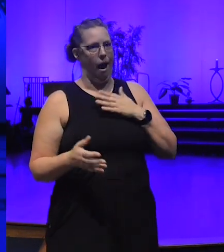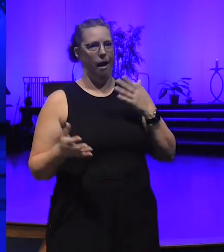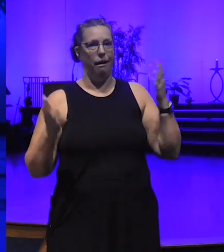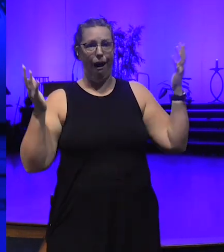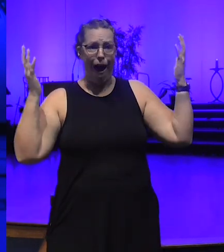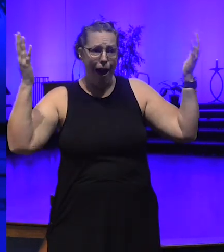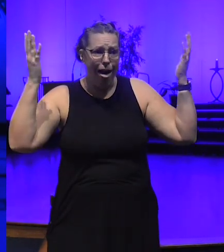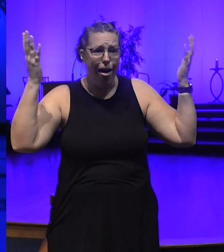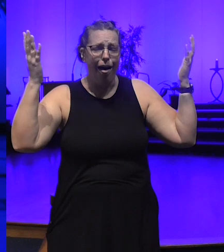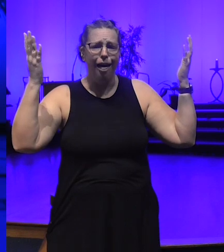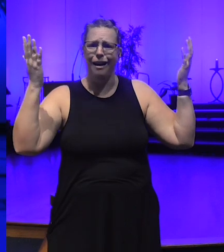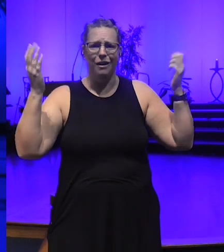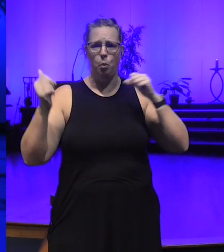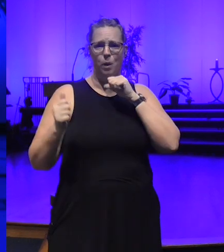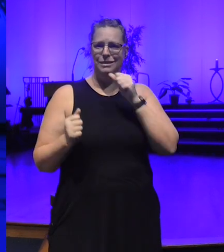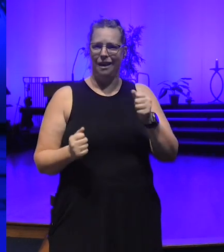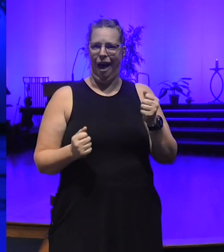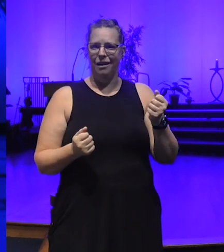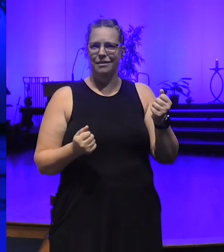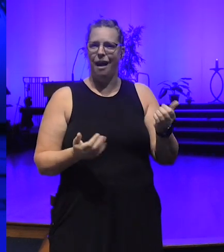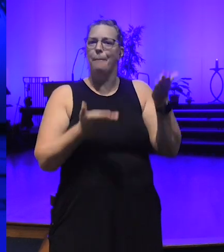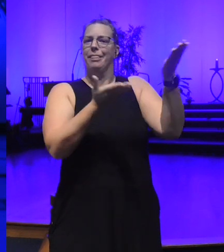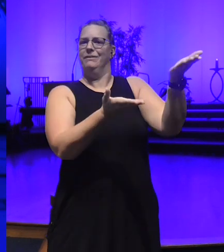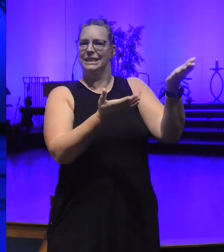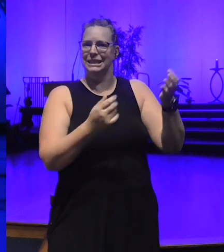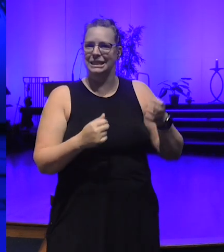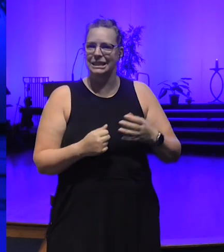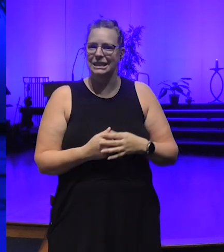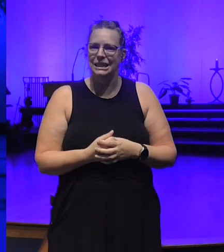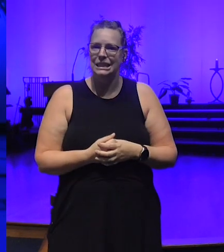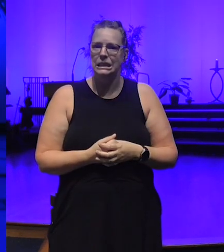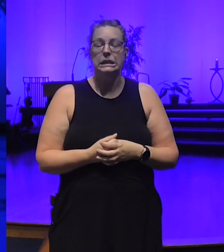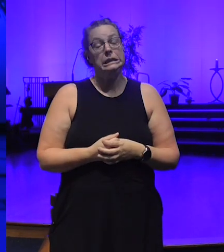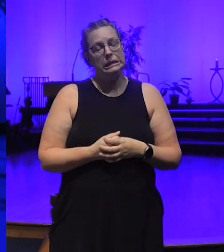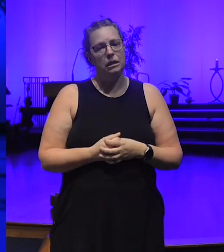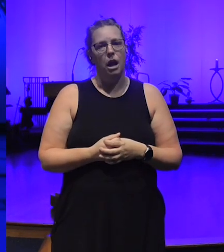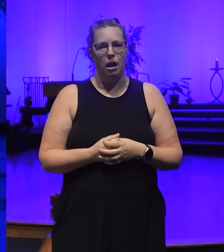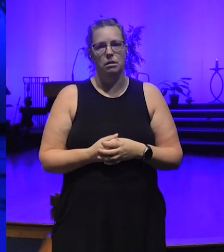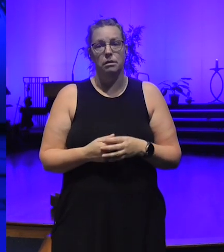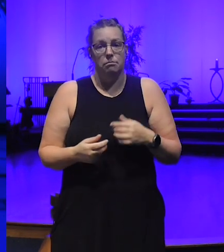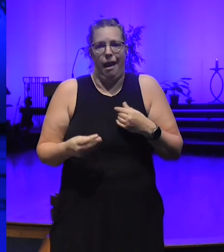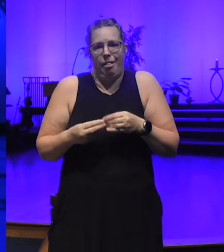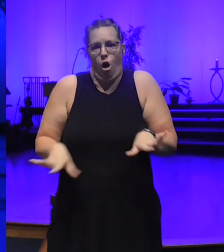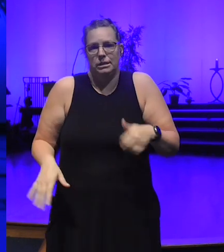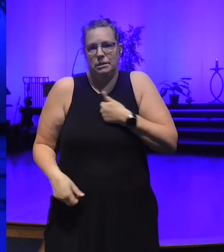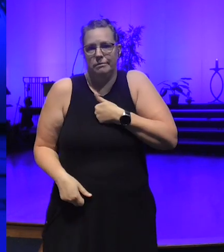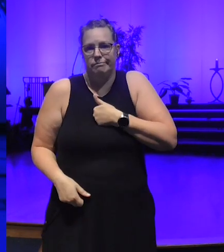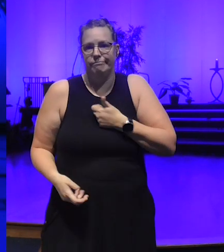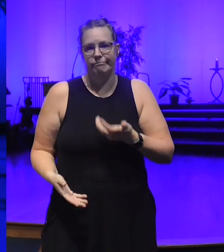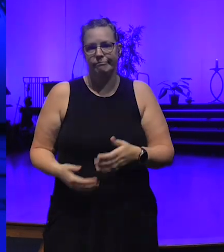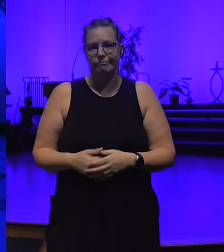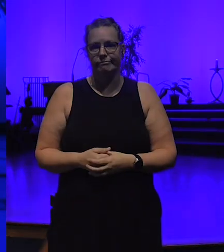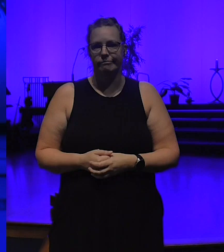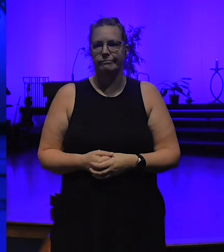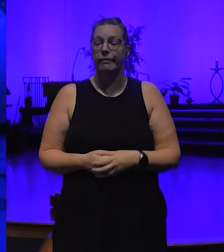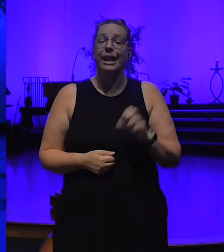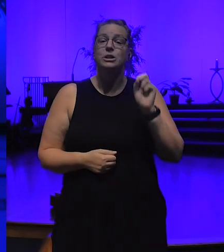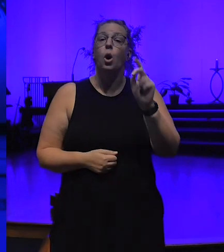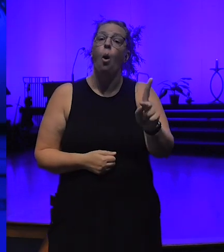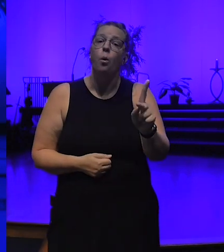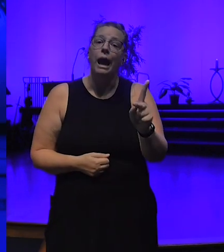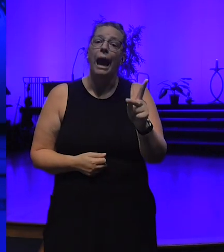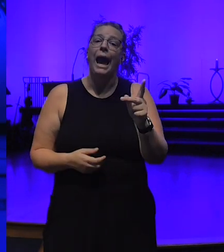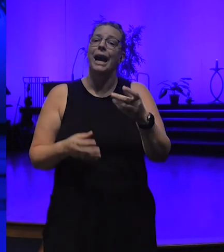to be an uplifting presence for for everyone so I lost it it's okay to lose yourself in traffic